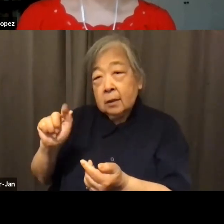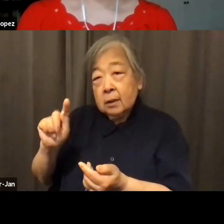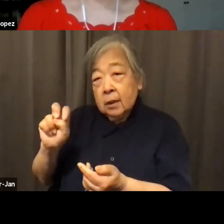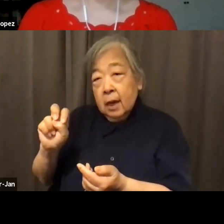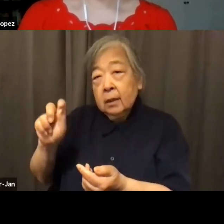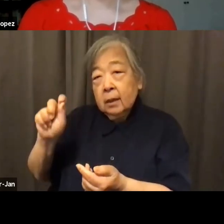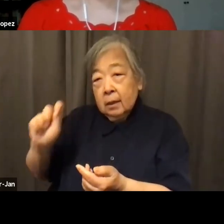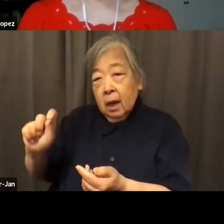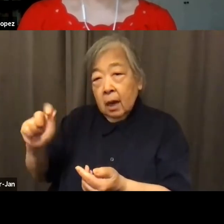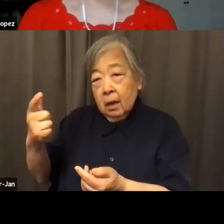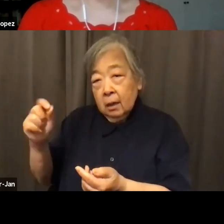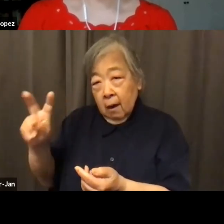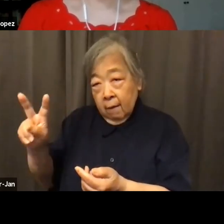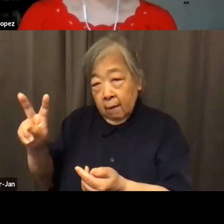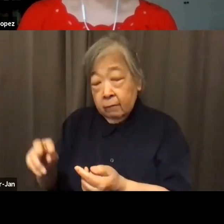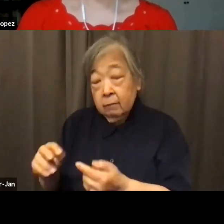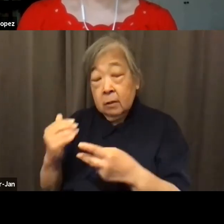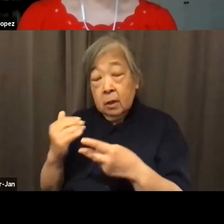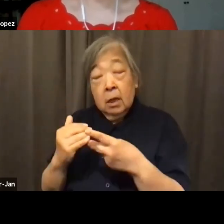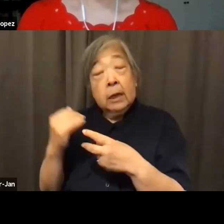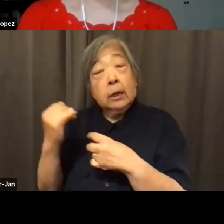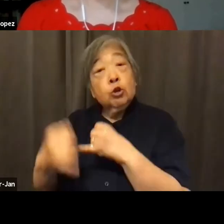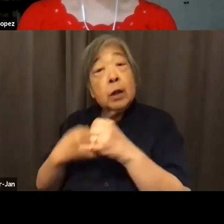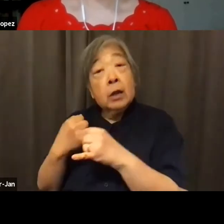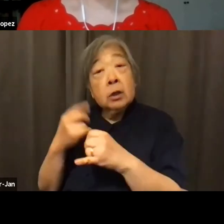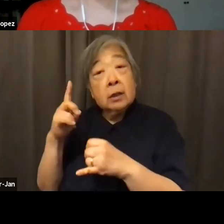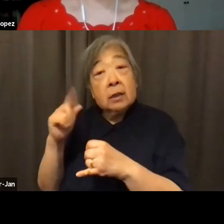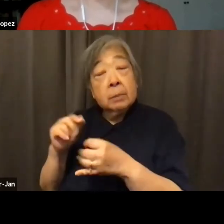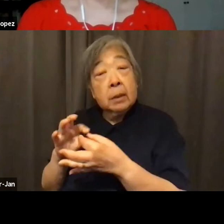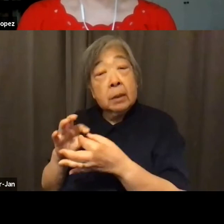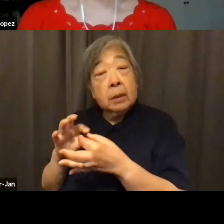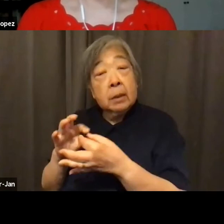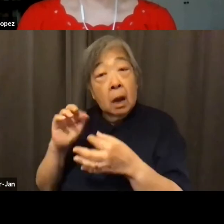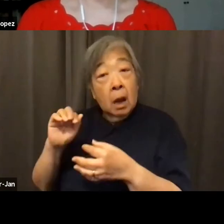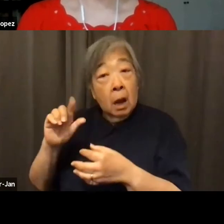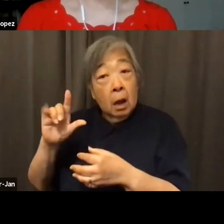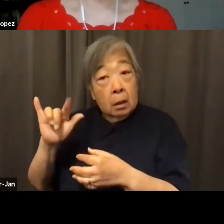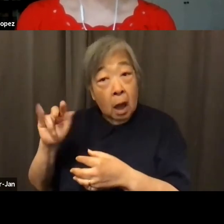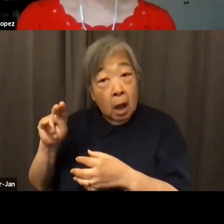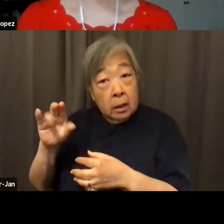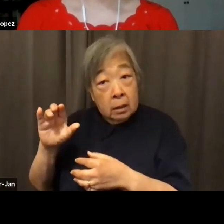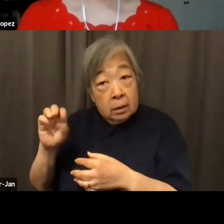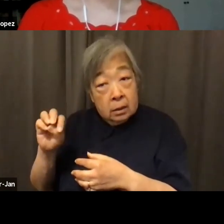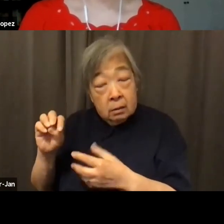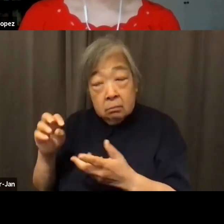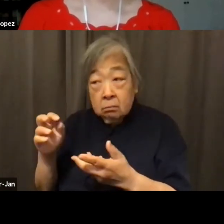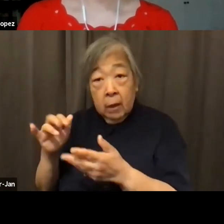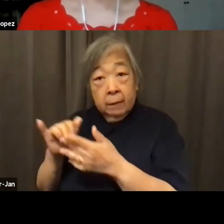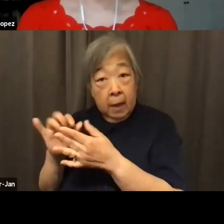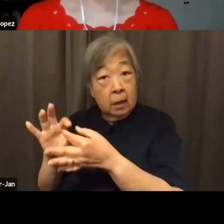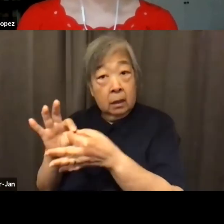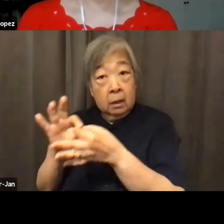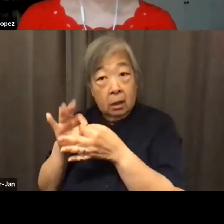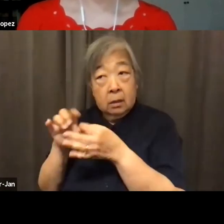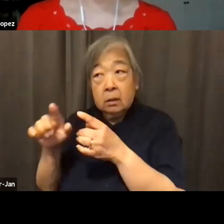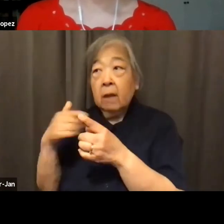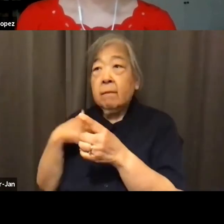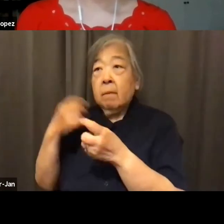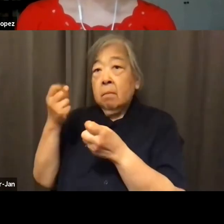Also the International Disability Alliance by nature is an alliance of a lot of organizations